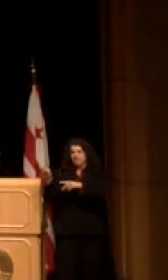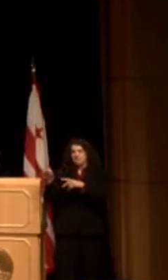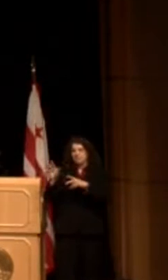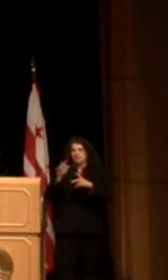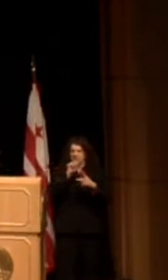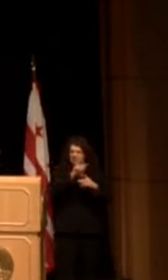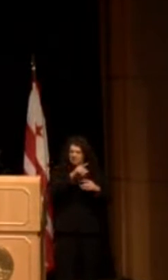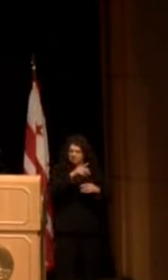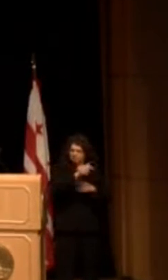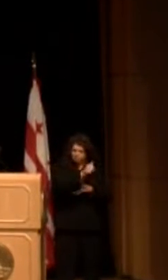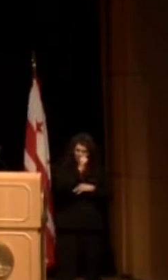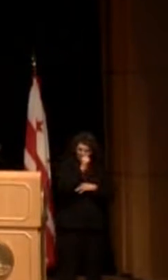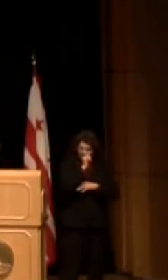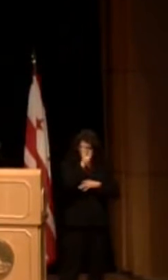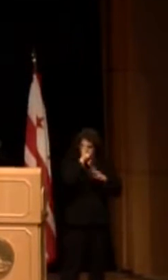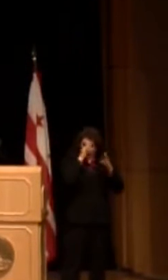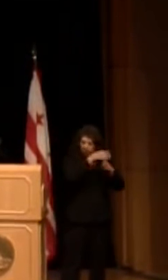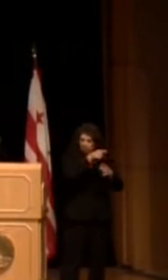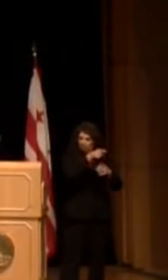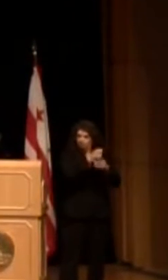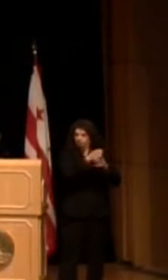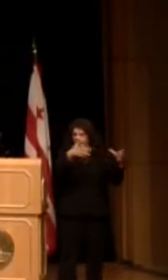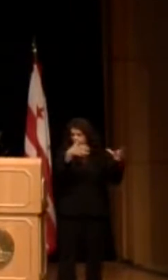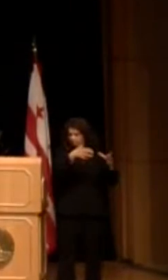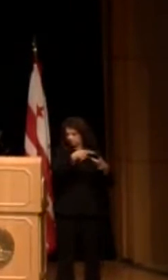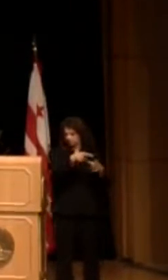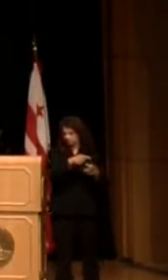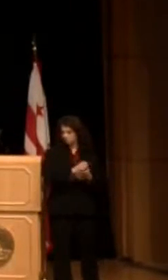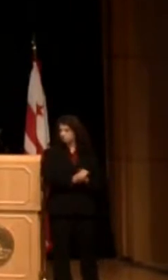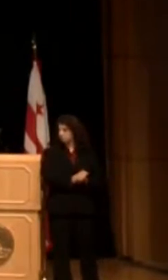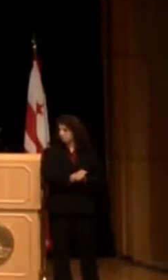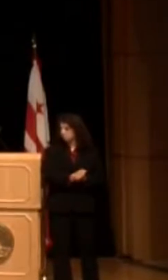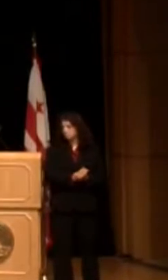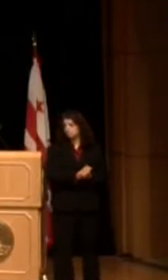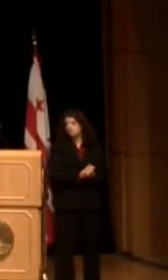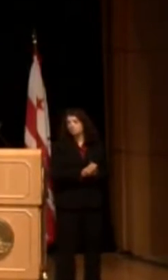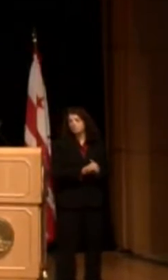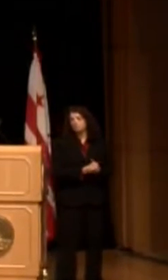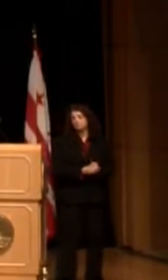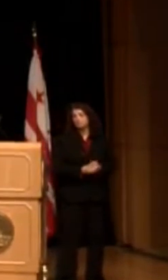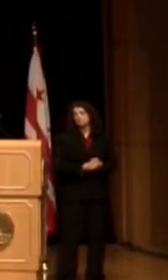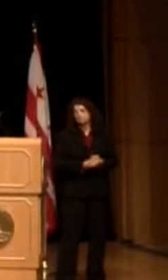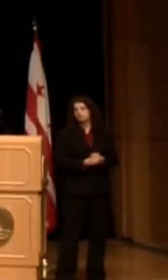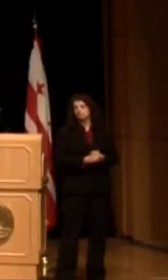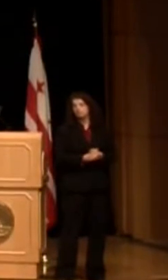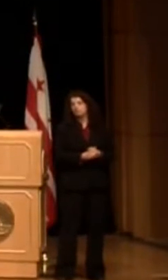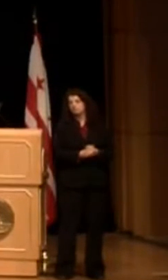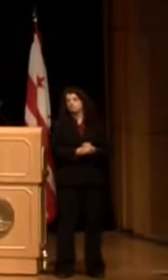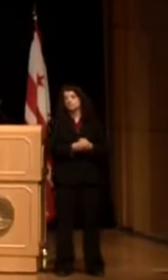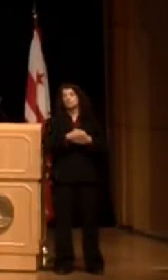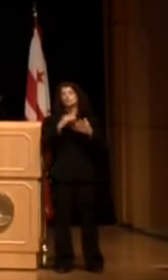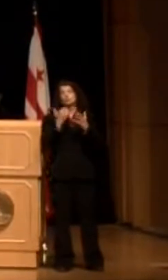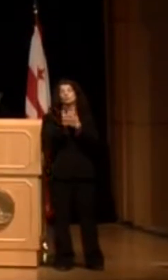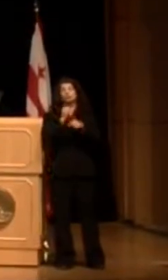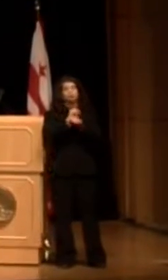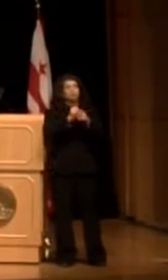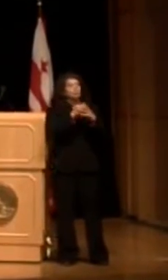COMPLETELY FLAT. ALL OF OUR NEW JOBS ARE BEING CREATED ON THE PRIVATE SIDE AND WE'VE GOT TO MAKE SURE THAT WE